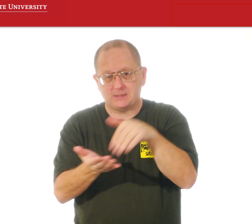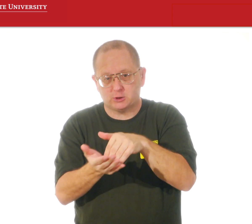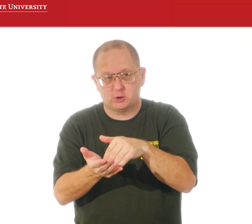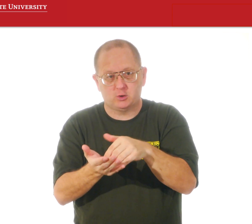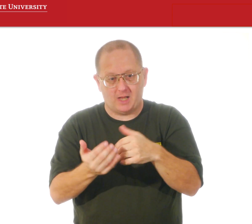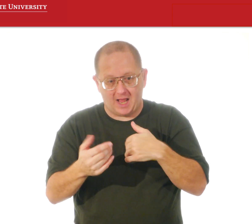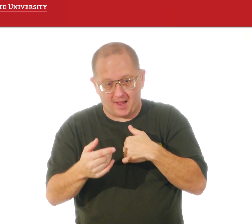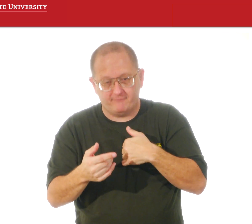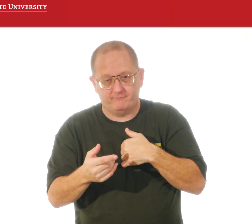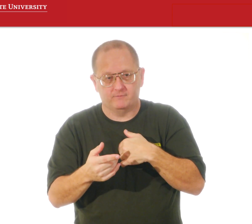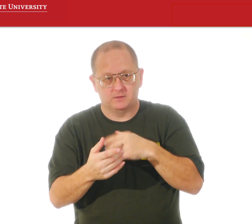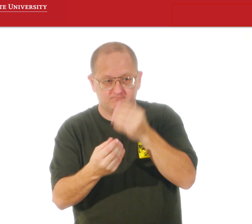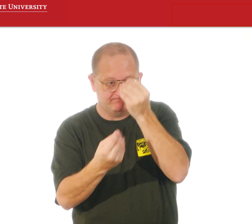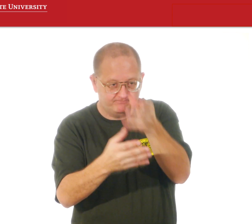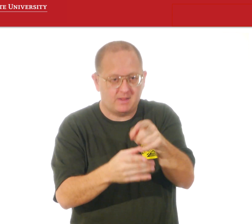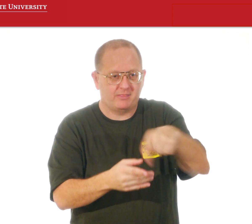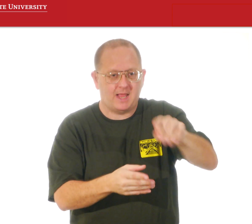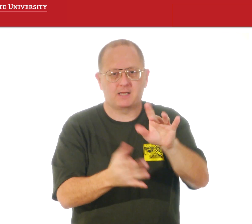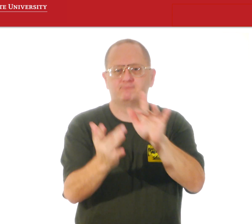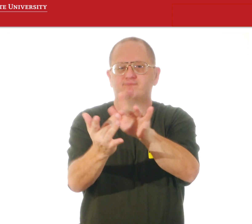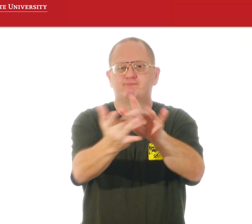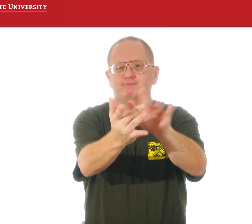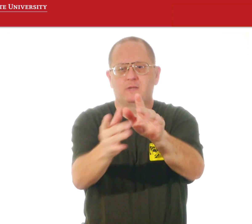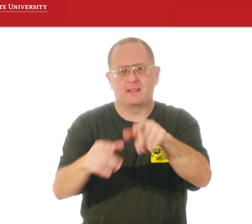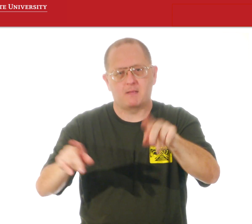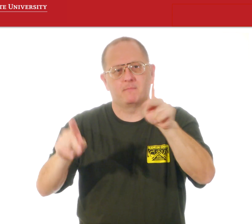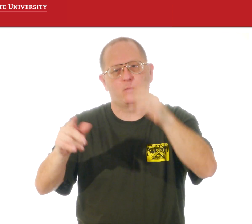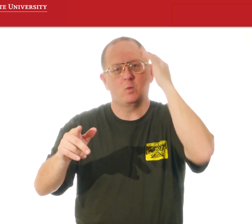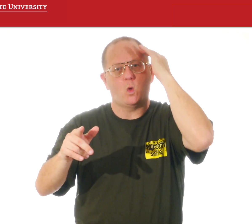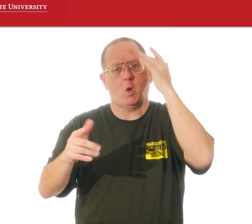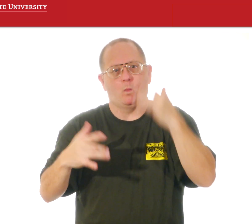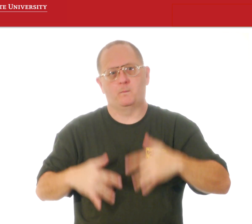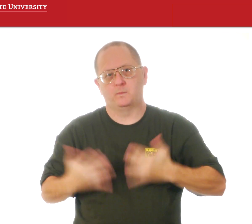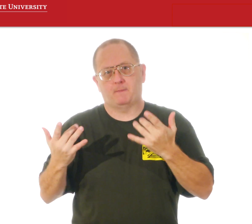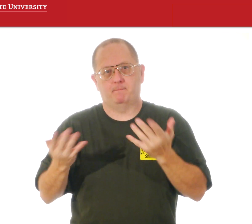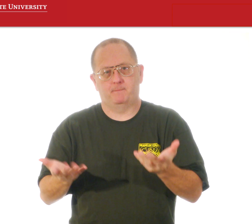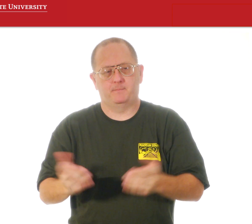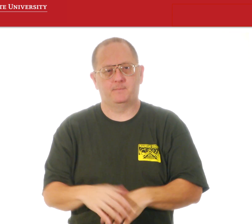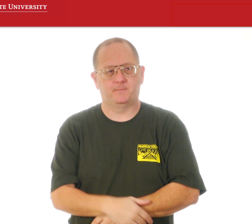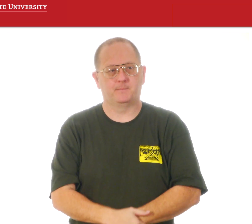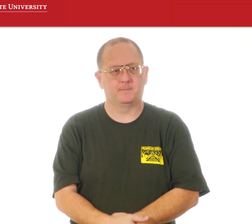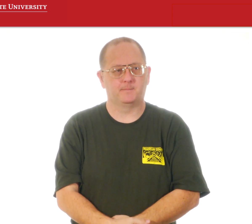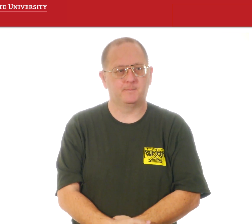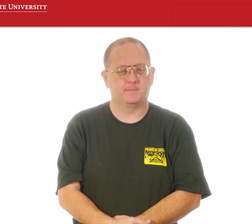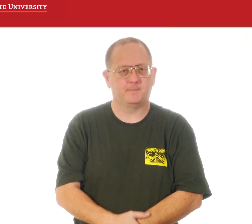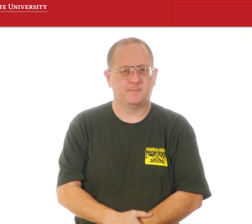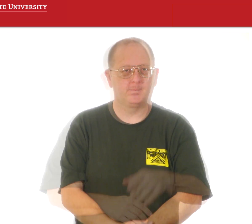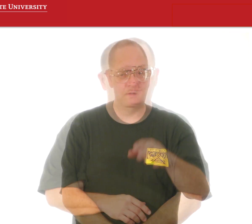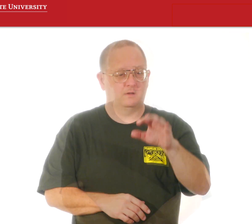Deaf Services Center has information that allows them to contact people to let them know what's going on as well.